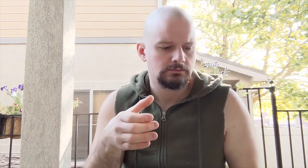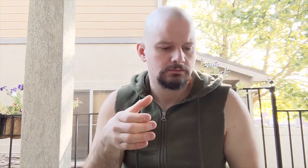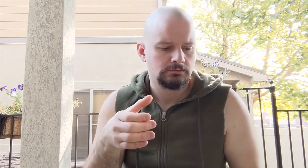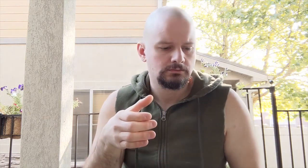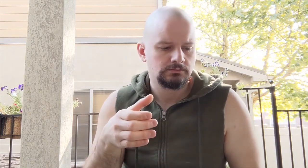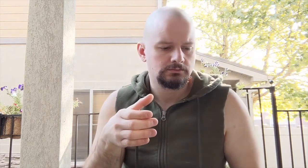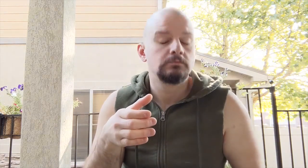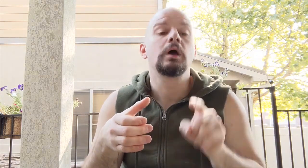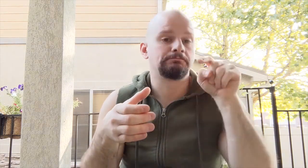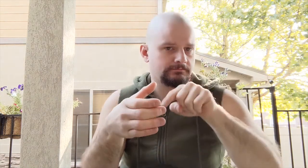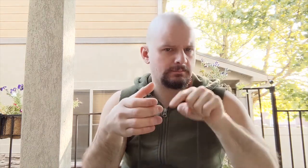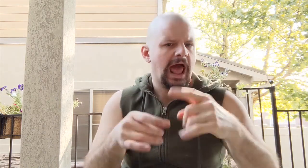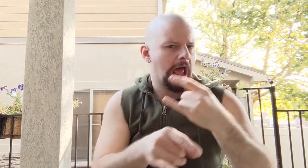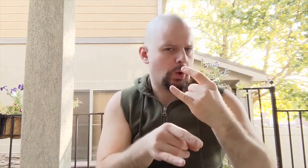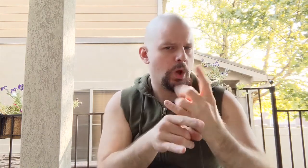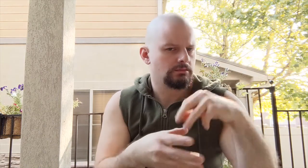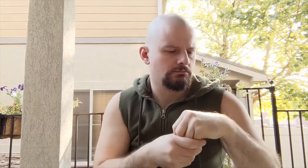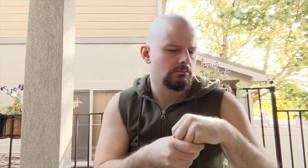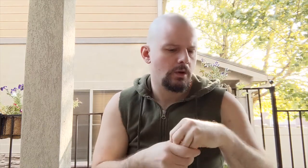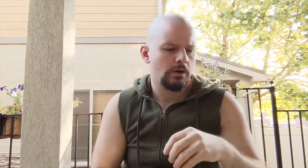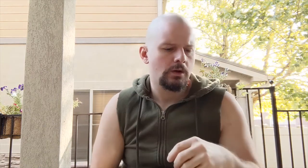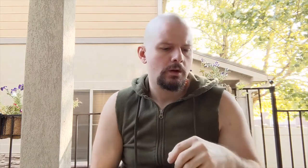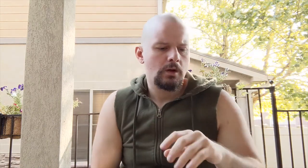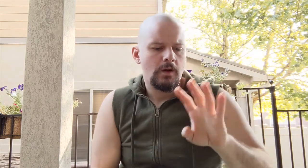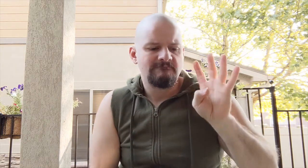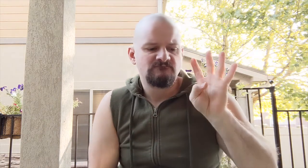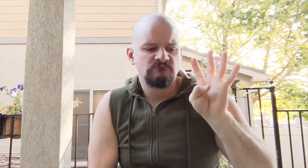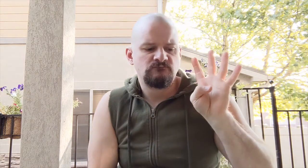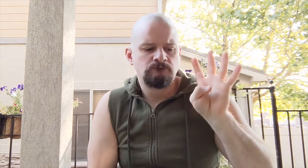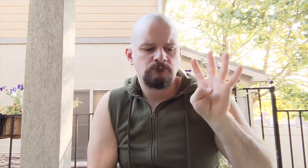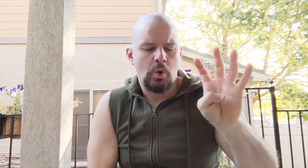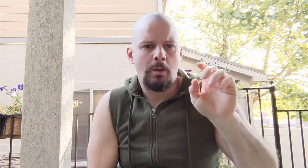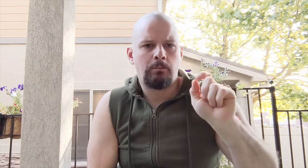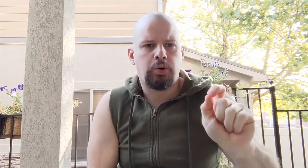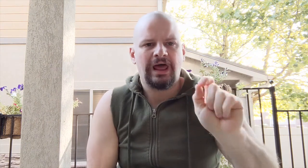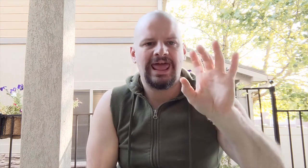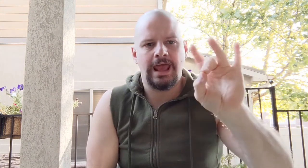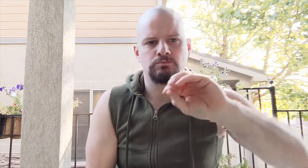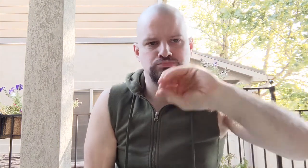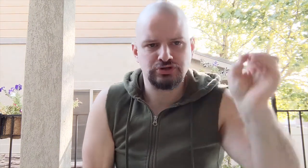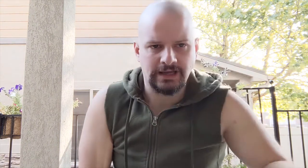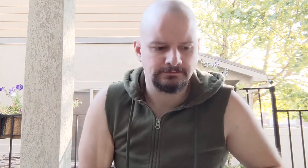Ah, the alcohol percentage is 4.8.